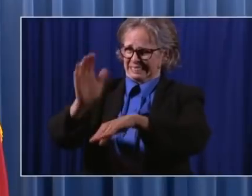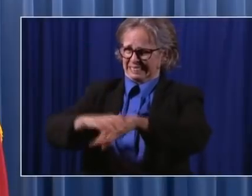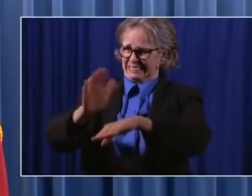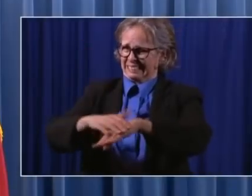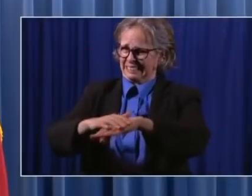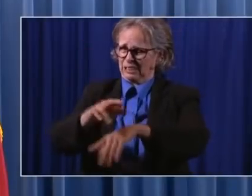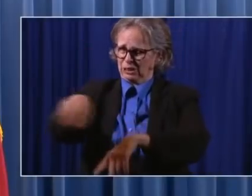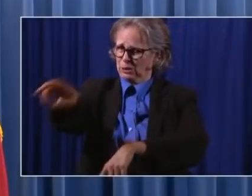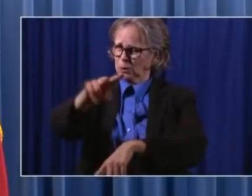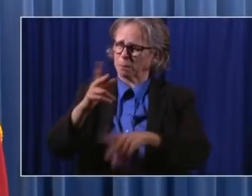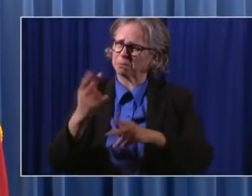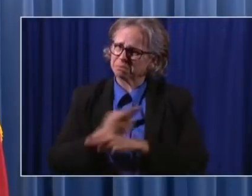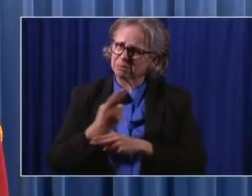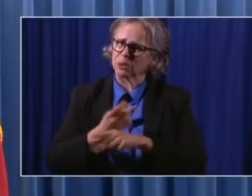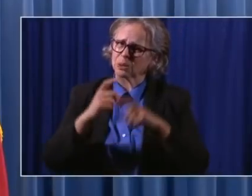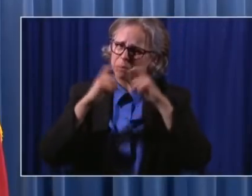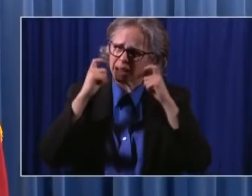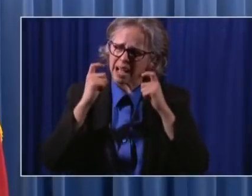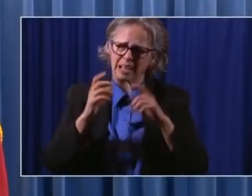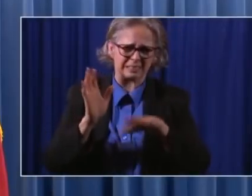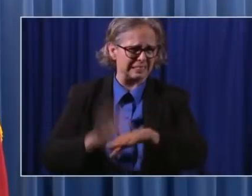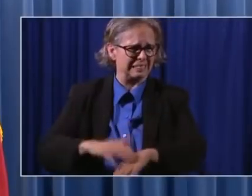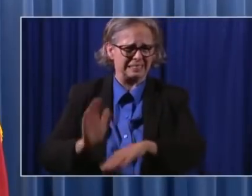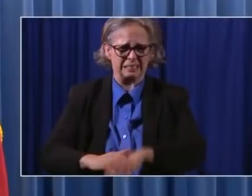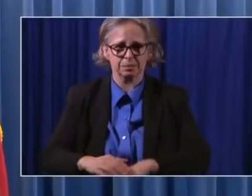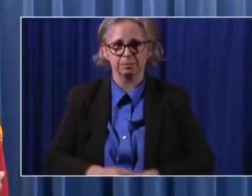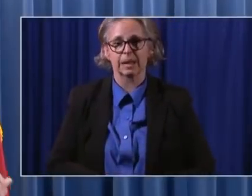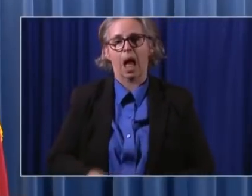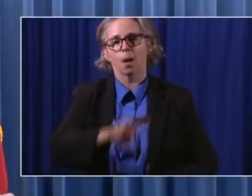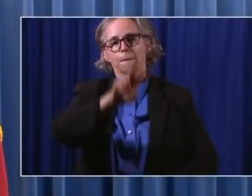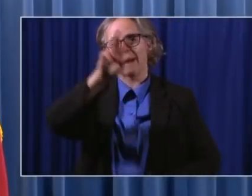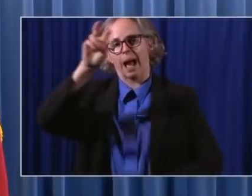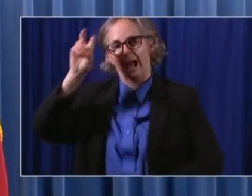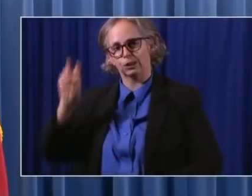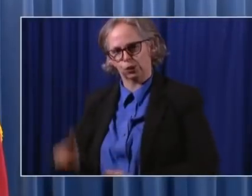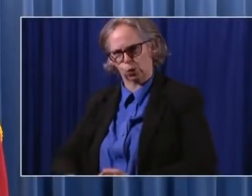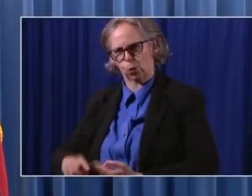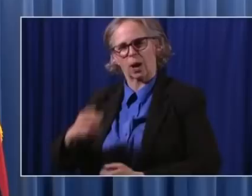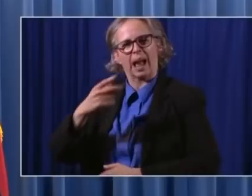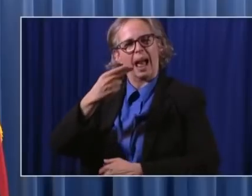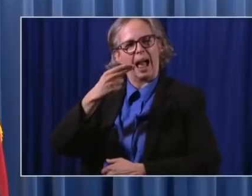AND DO WHAT THEY CAN TO REDUCE THE RISK AND EXPOSURE TO THE CORONAVIRUS. WE ARE CONTINUING TO MONITOR